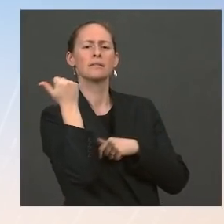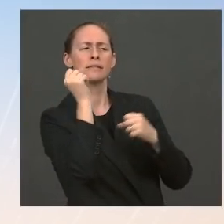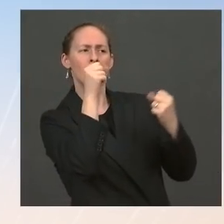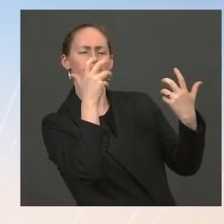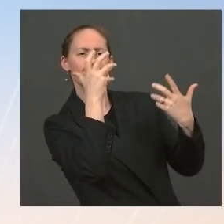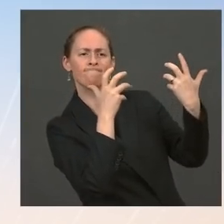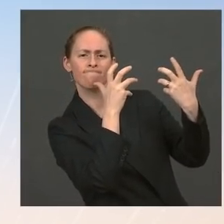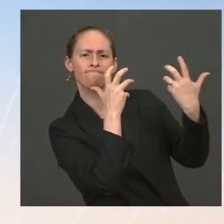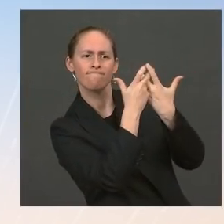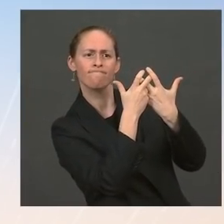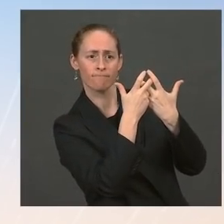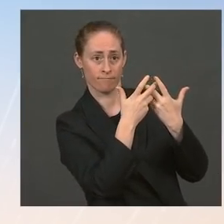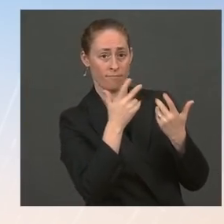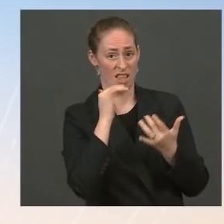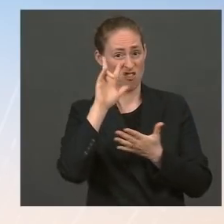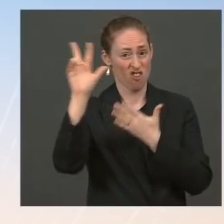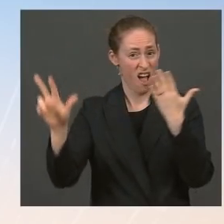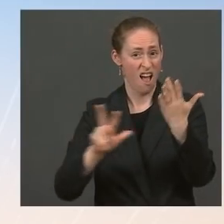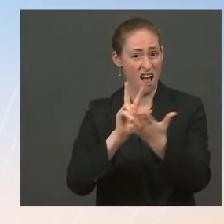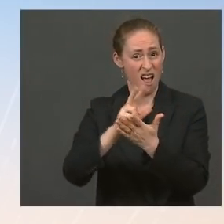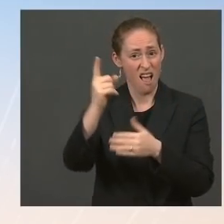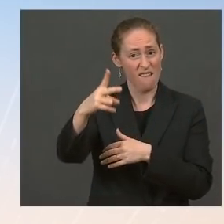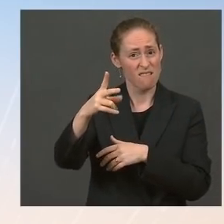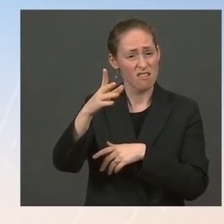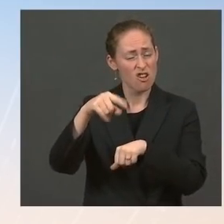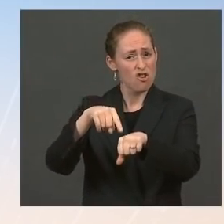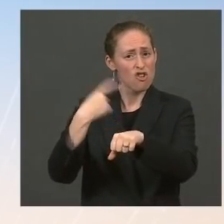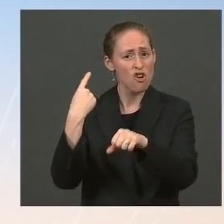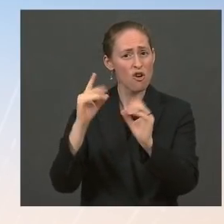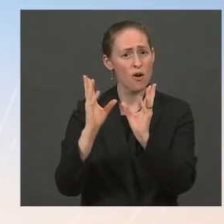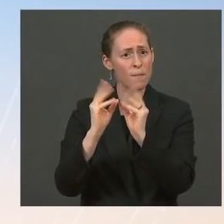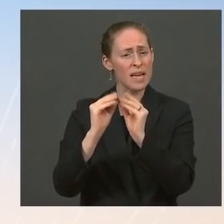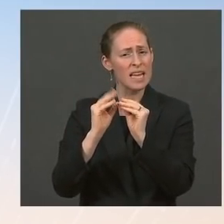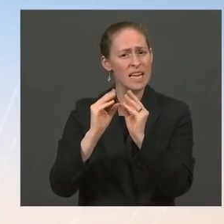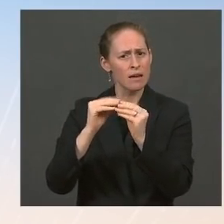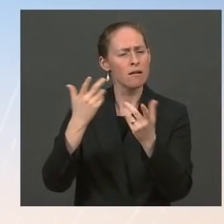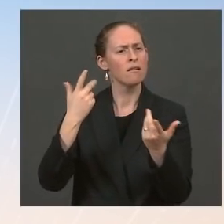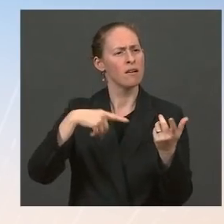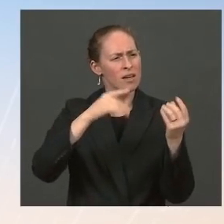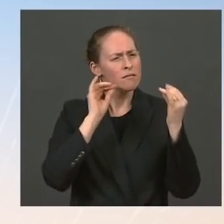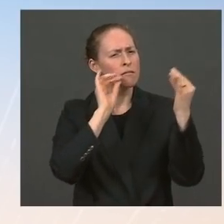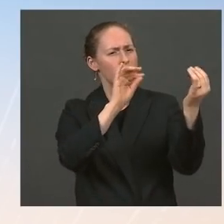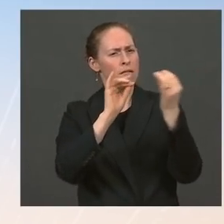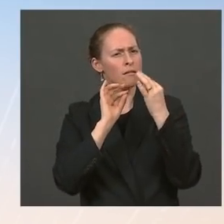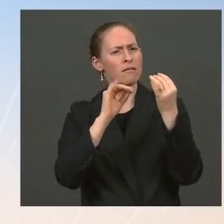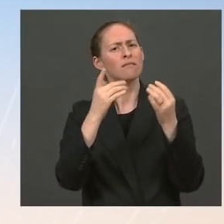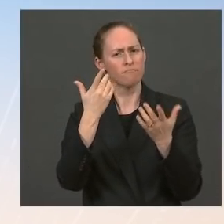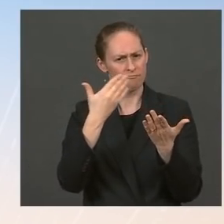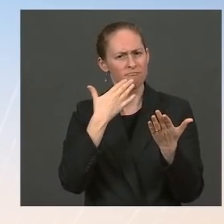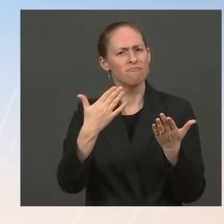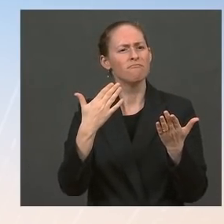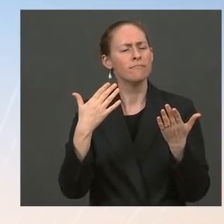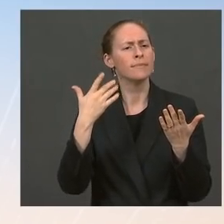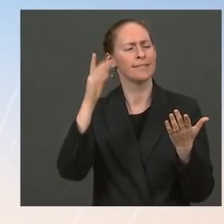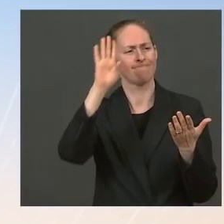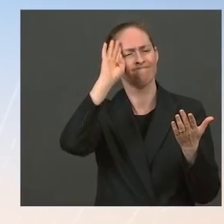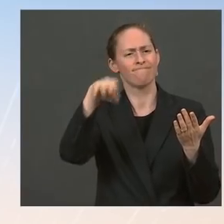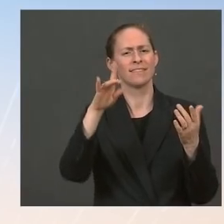both areas where we could work together and areas where we have concerns were raised, as you all know from the readouts following the meeting.